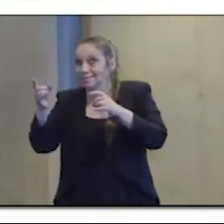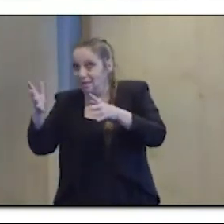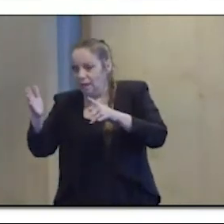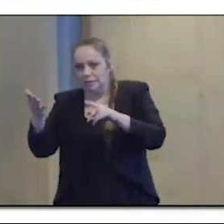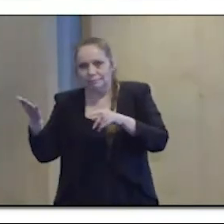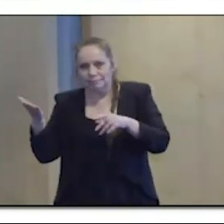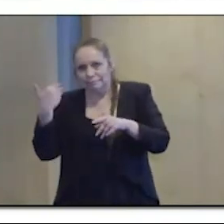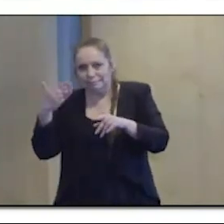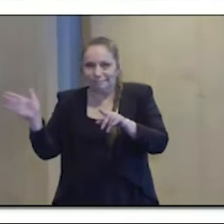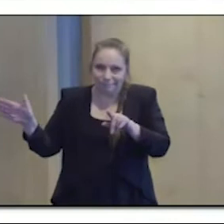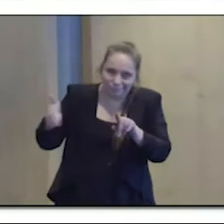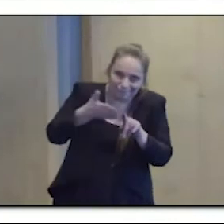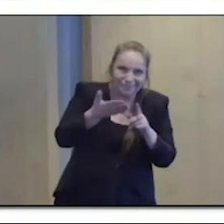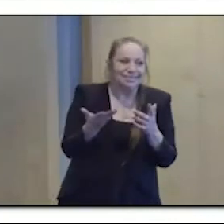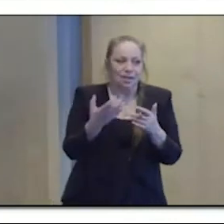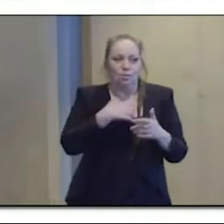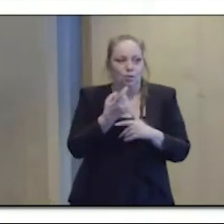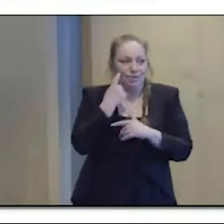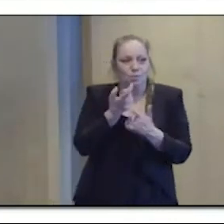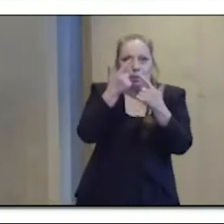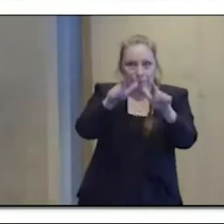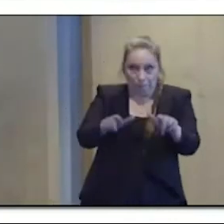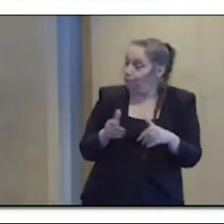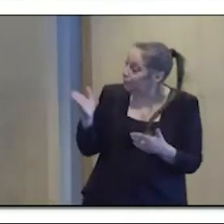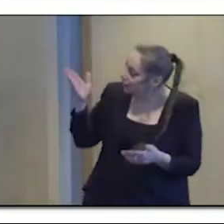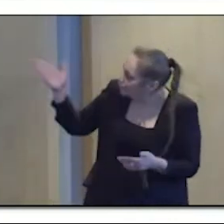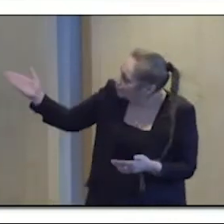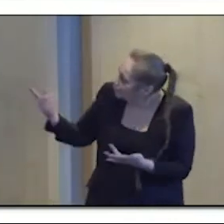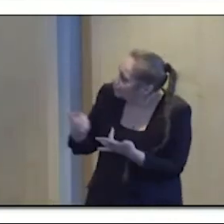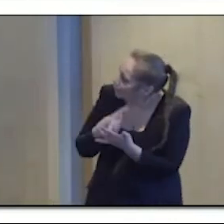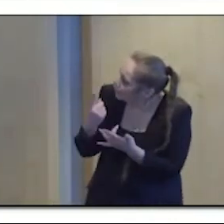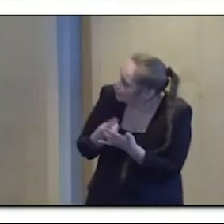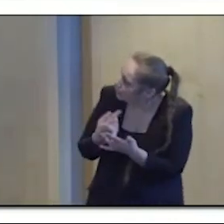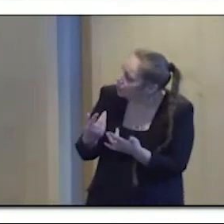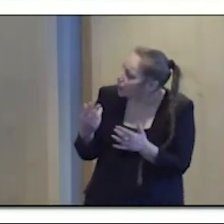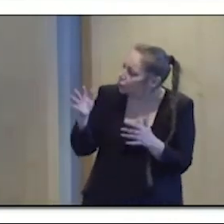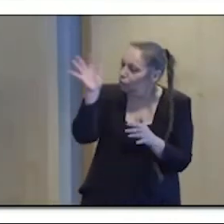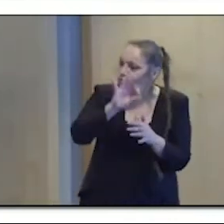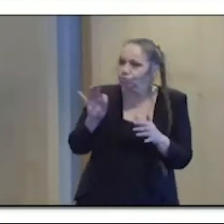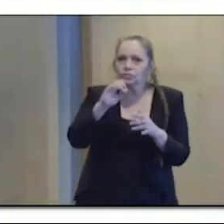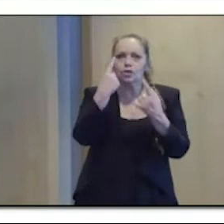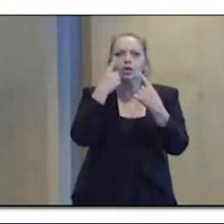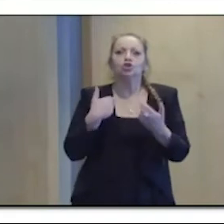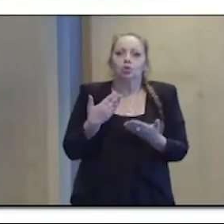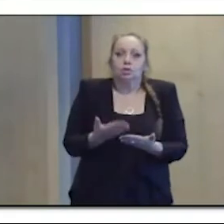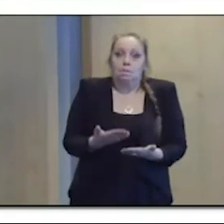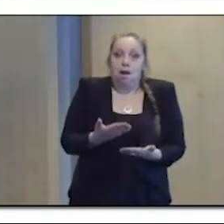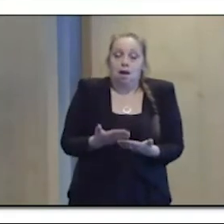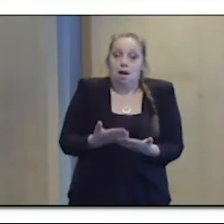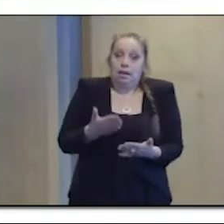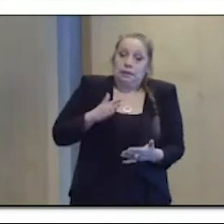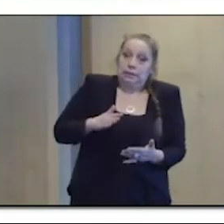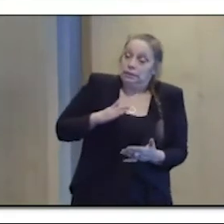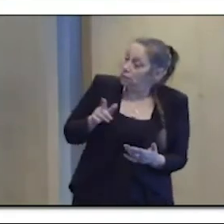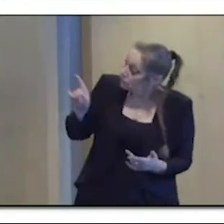So the other thing and this is another picture of demand. It's slightly stylized but you can see the